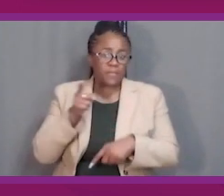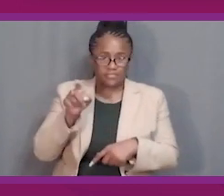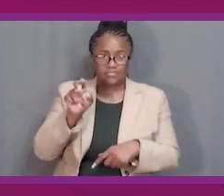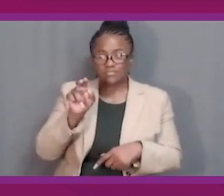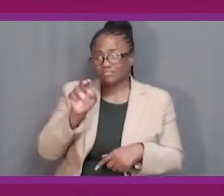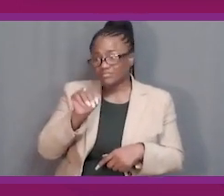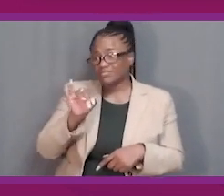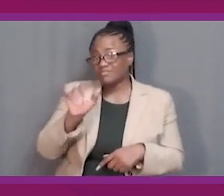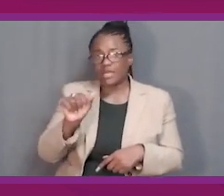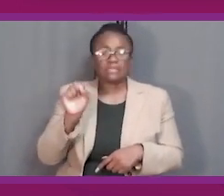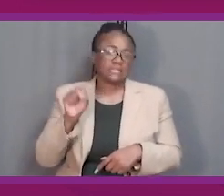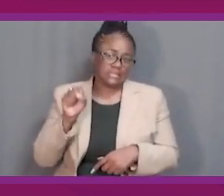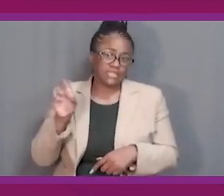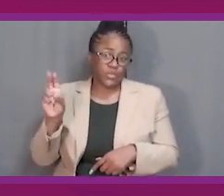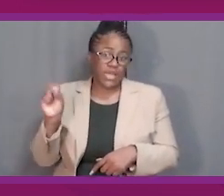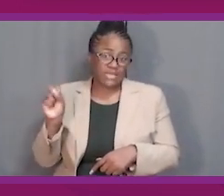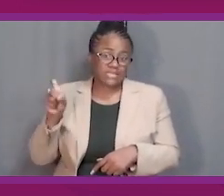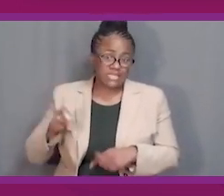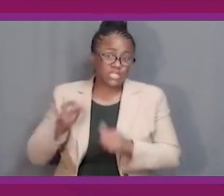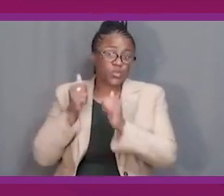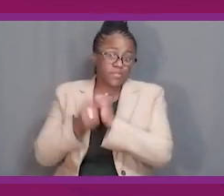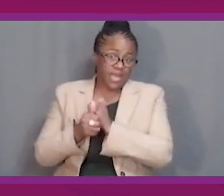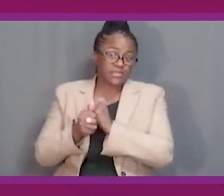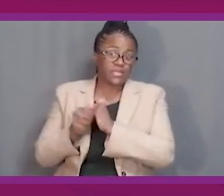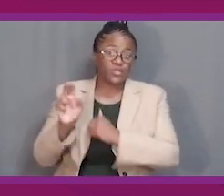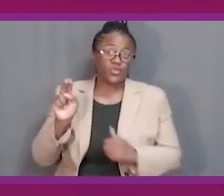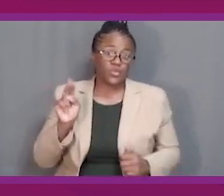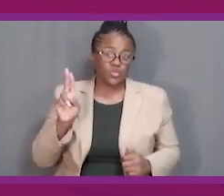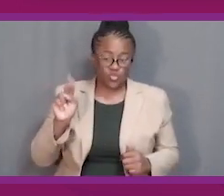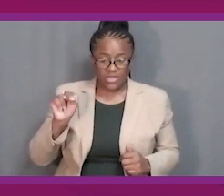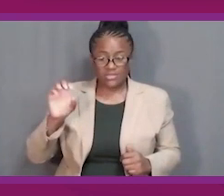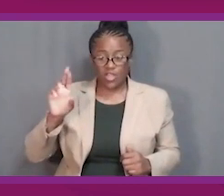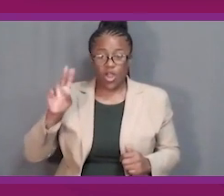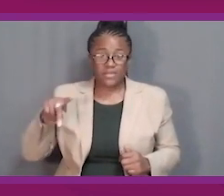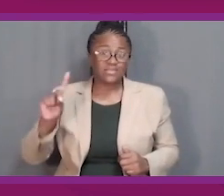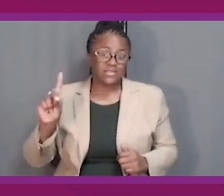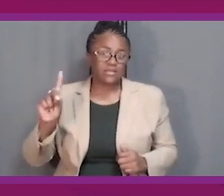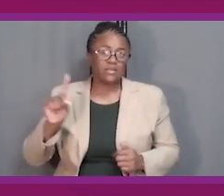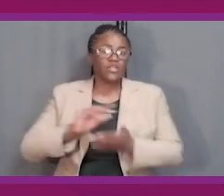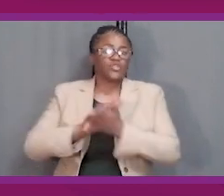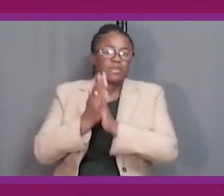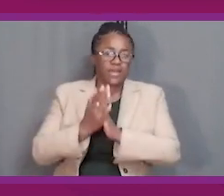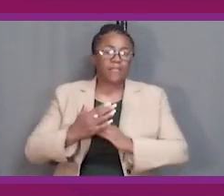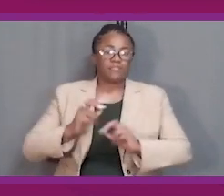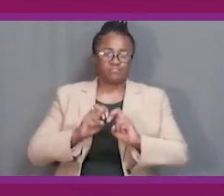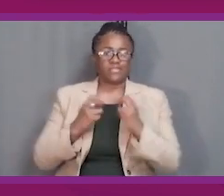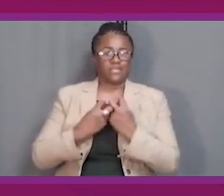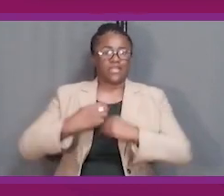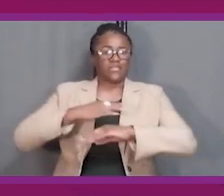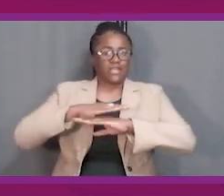to be at the table in solidarity with all the other people with disabilities, but I do think,